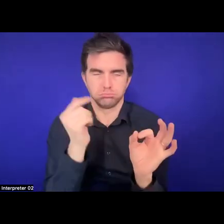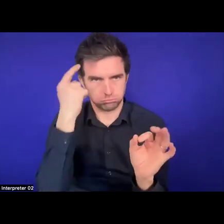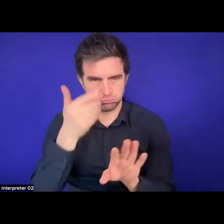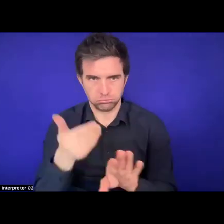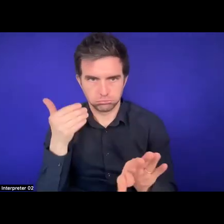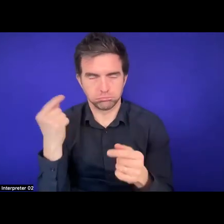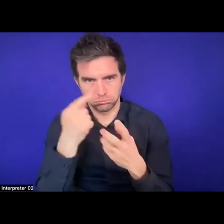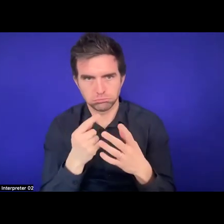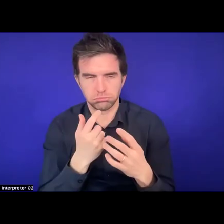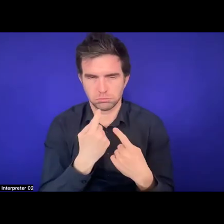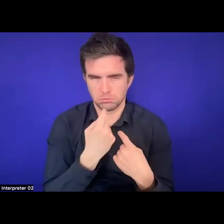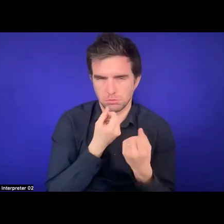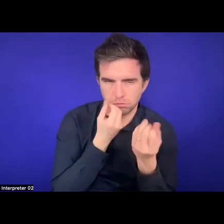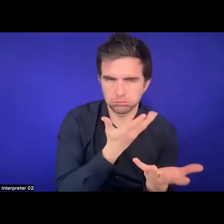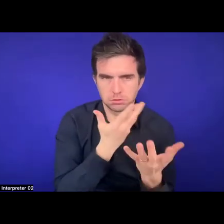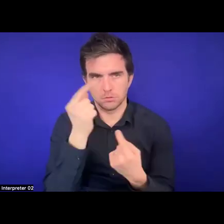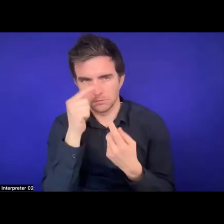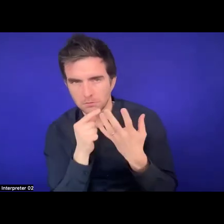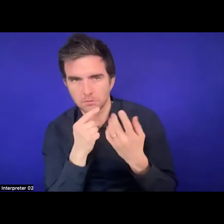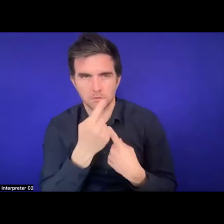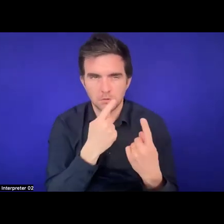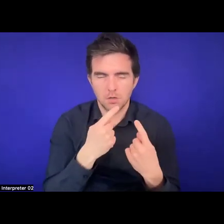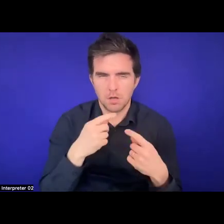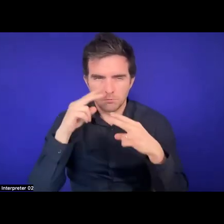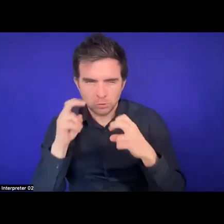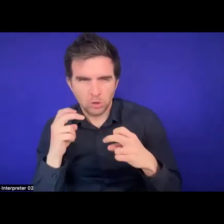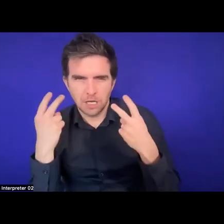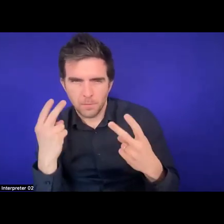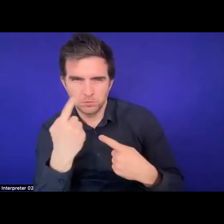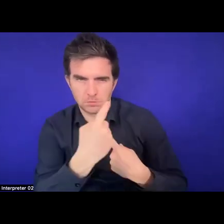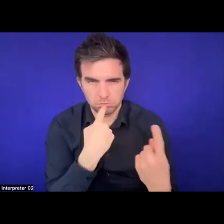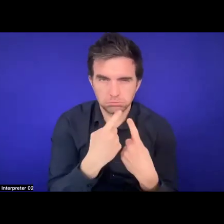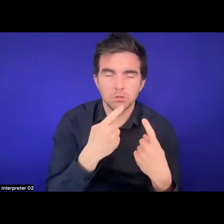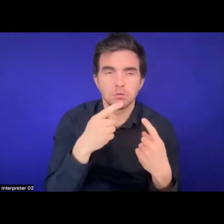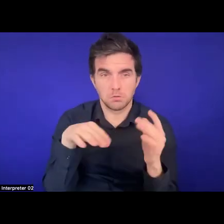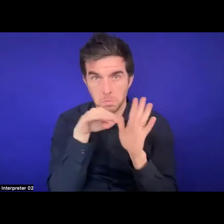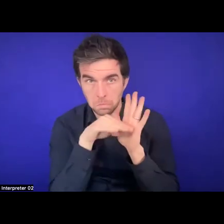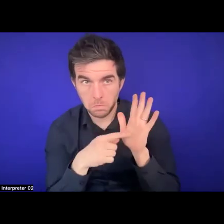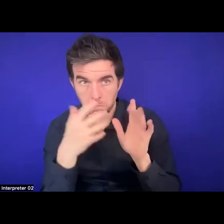will receive written feedback from the three reviews, and this is really helpful to